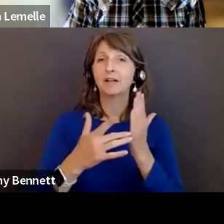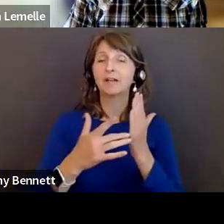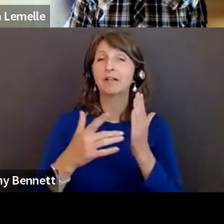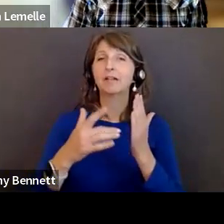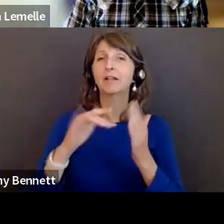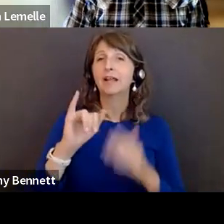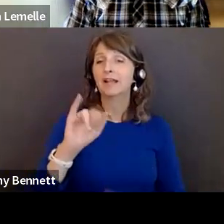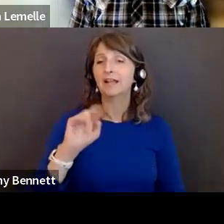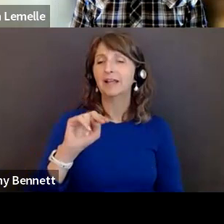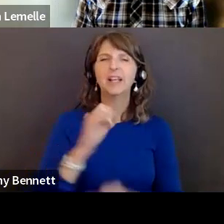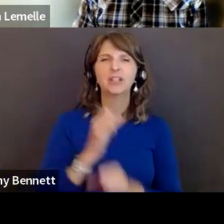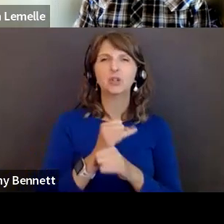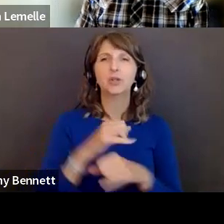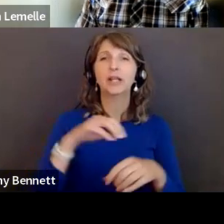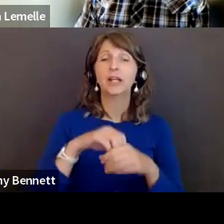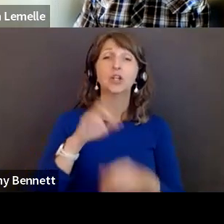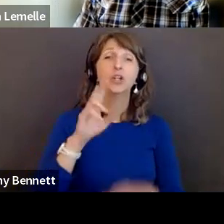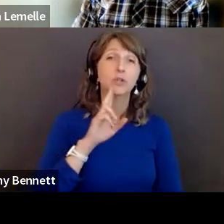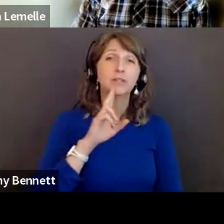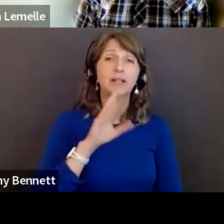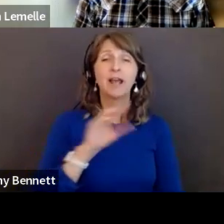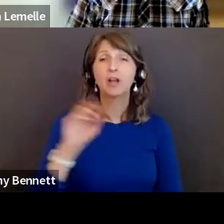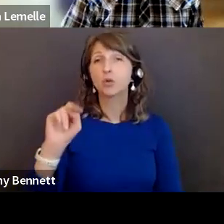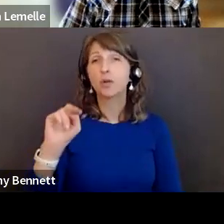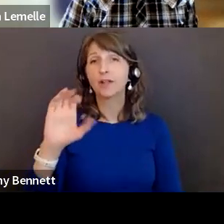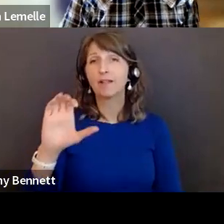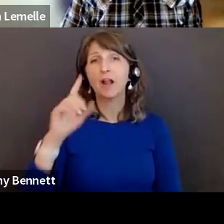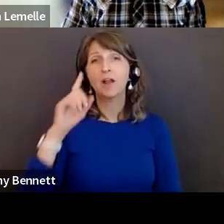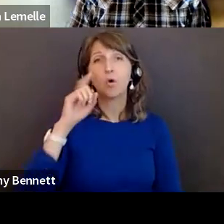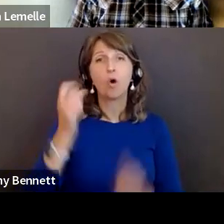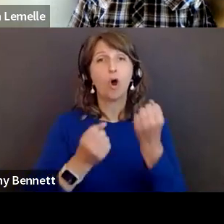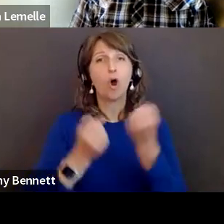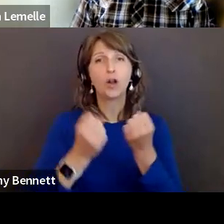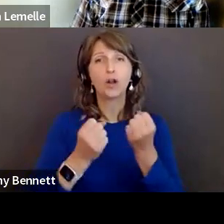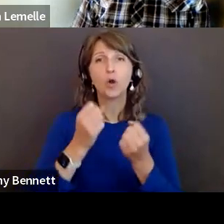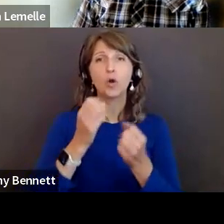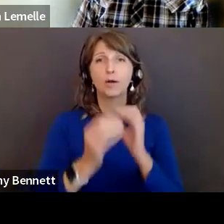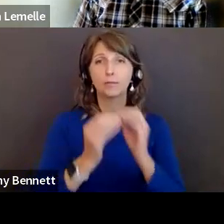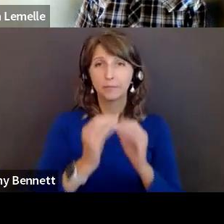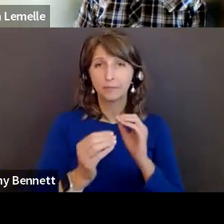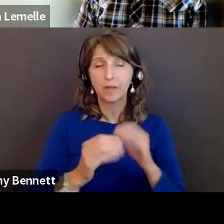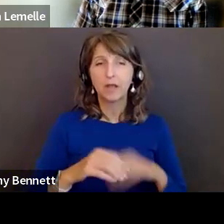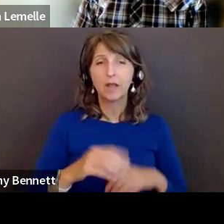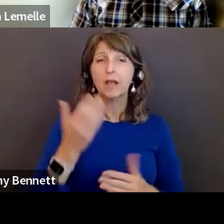For auto mechanics and and to potentially be a part of a NASCAR pick crew.